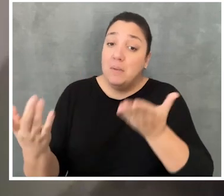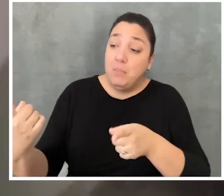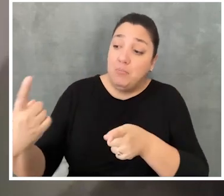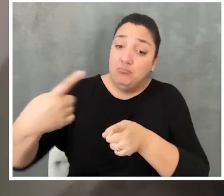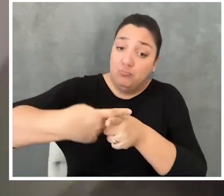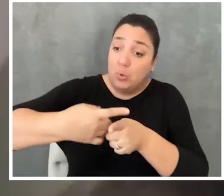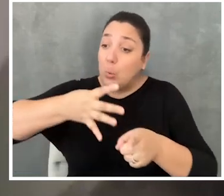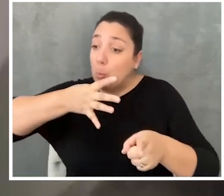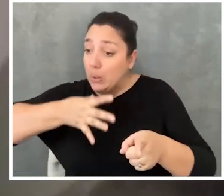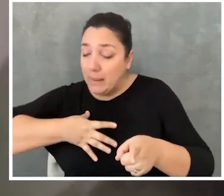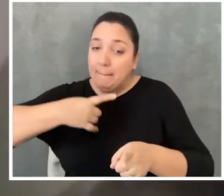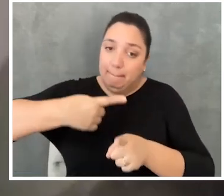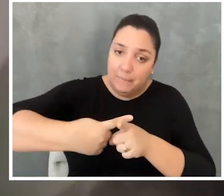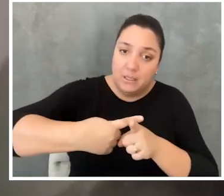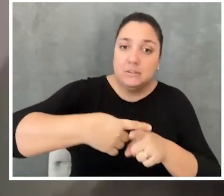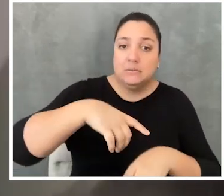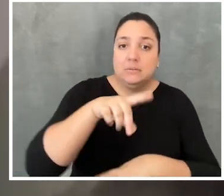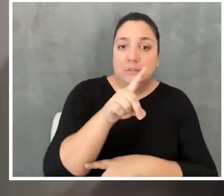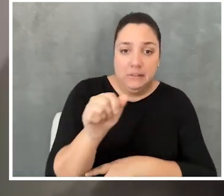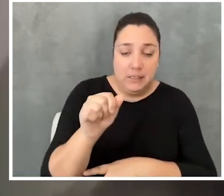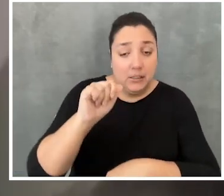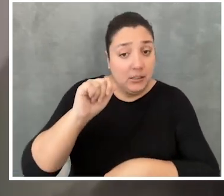It was founded in 2012